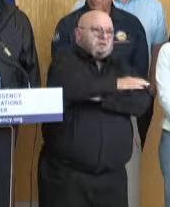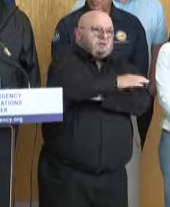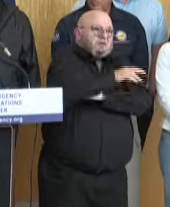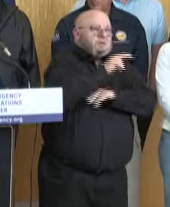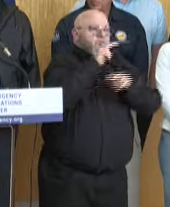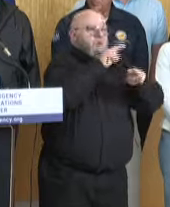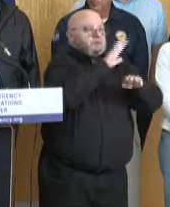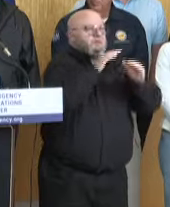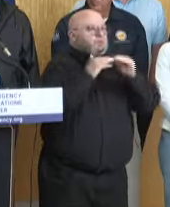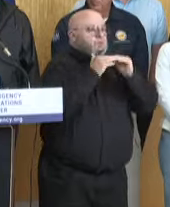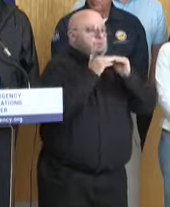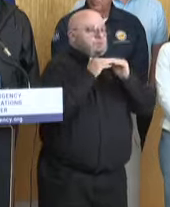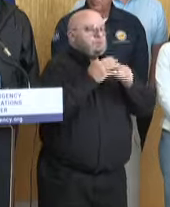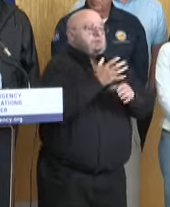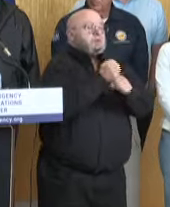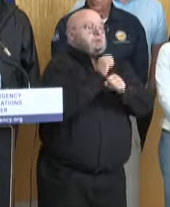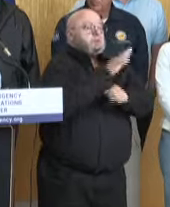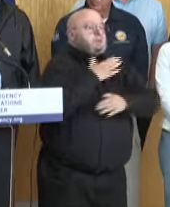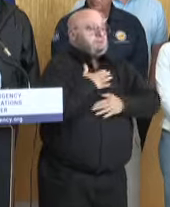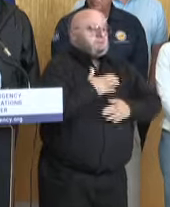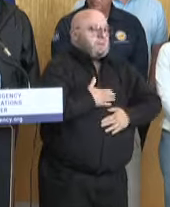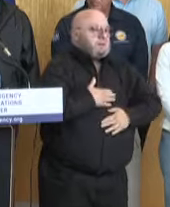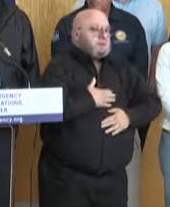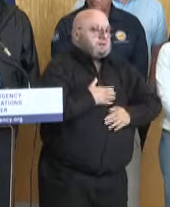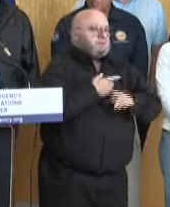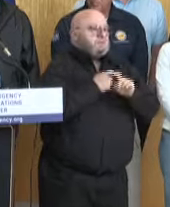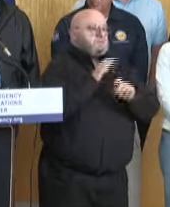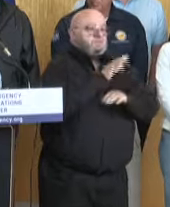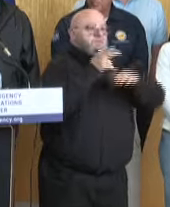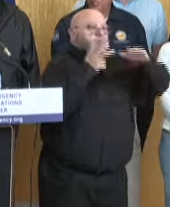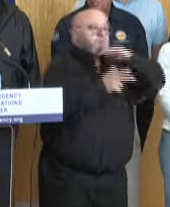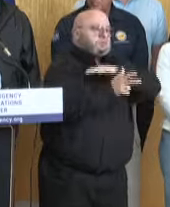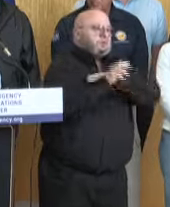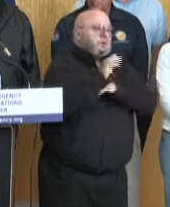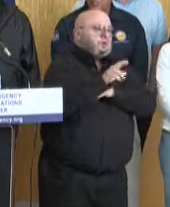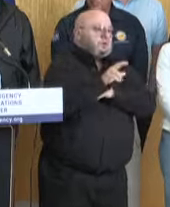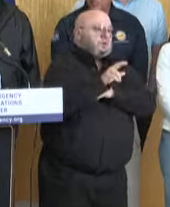LLAÓ A LA POLIÍA DE HOUSTON